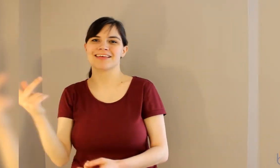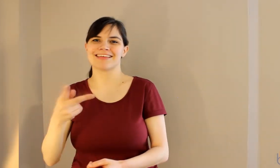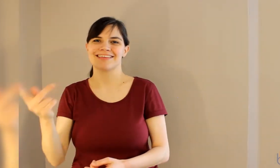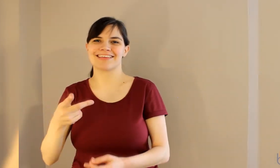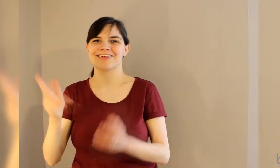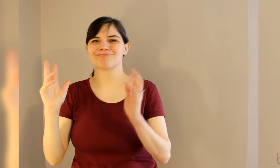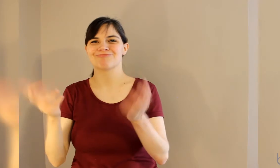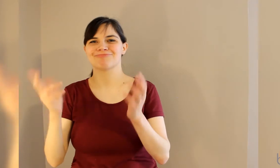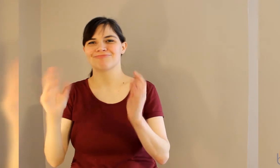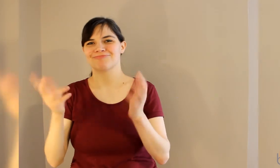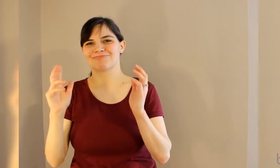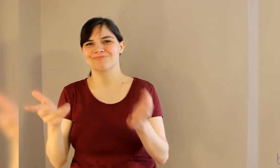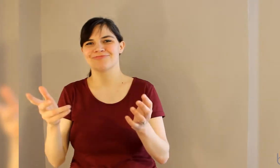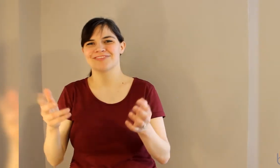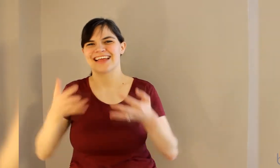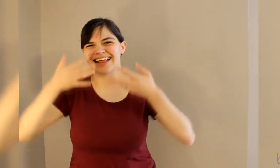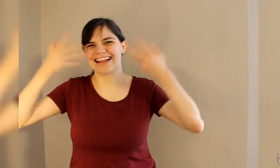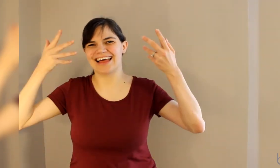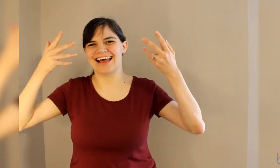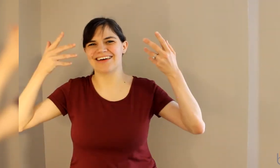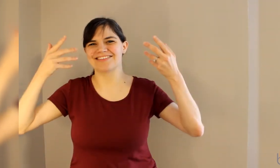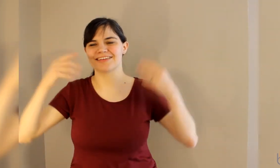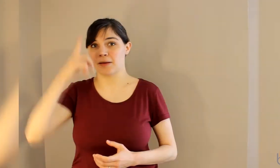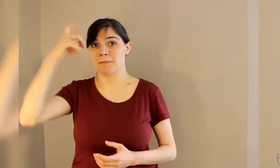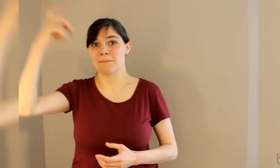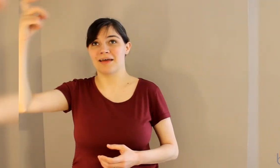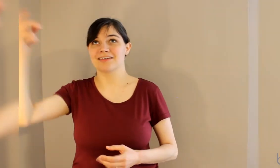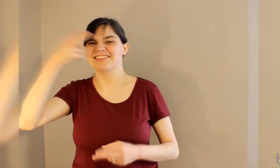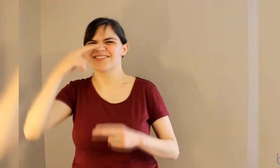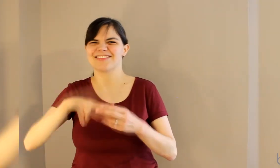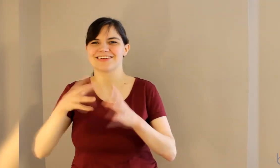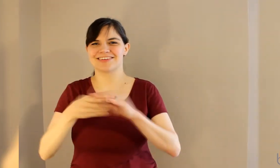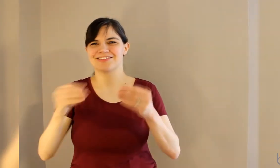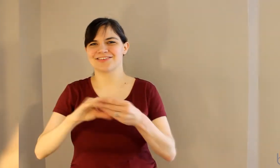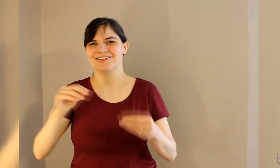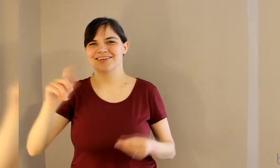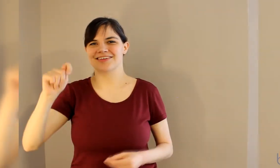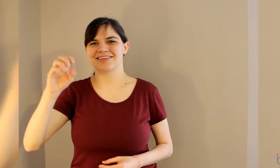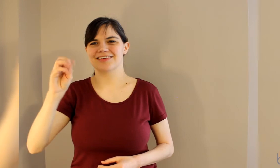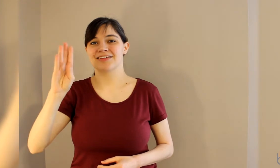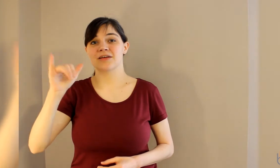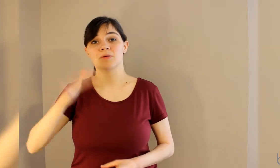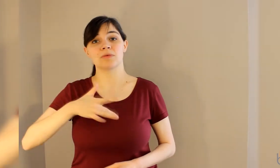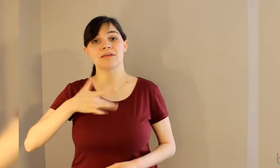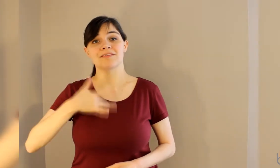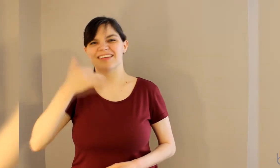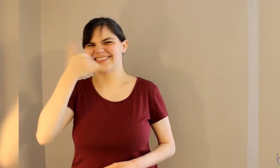and the two of them talked and laughed and came up with funny stories. Toby felt...